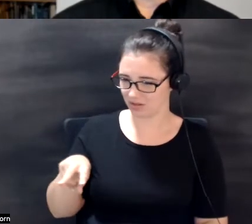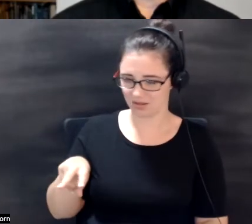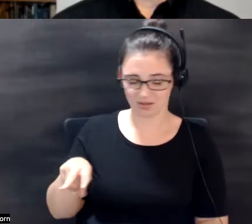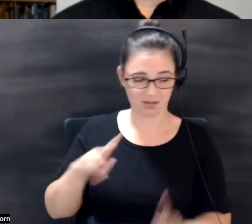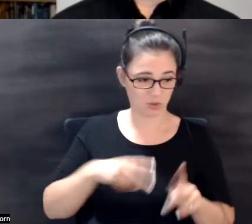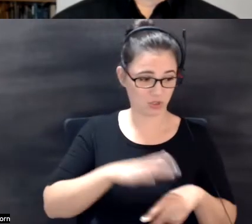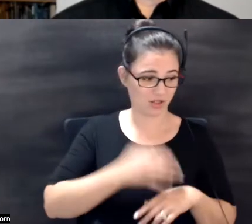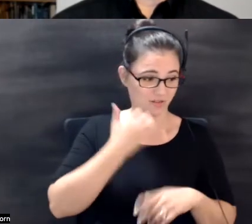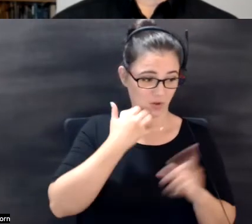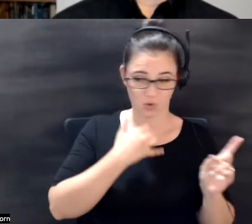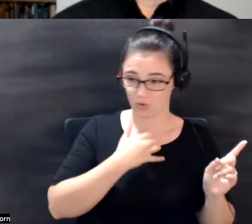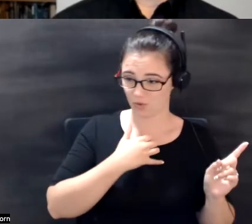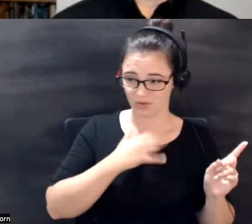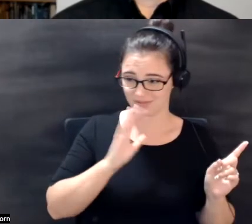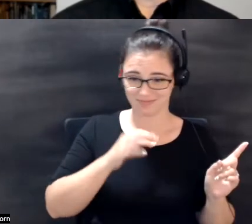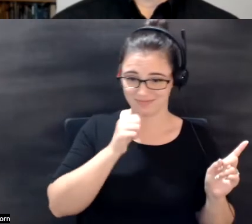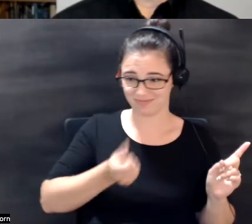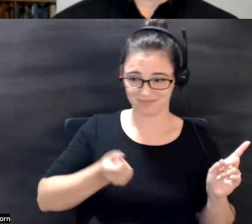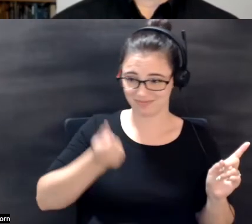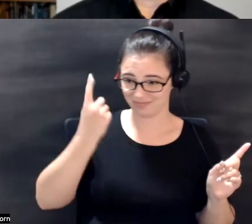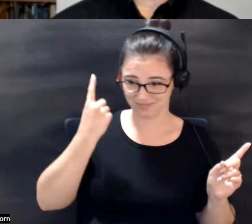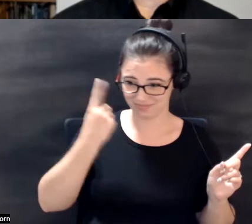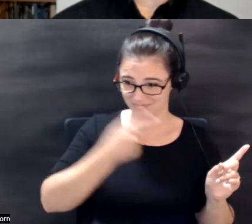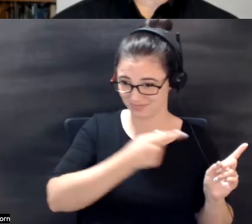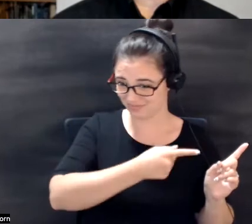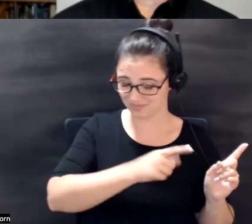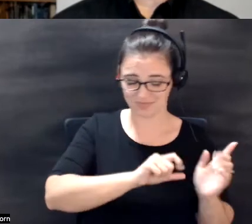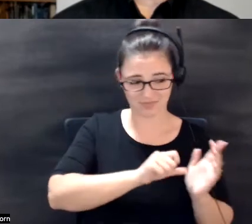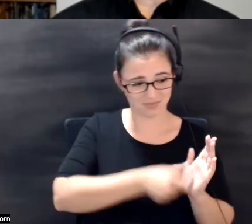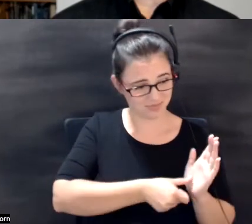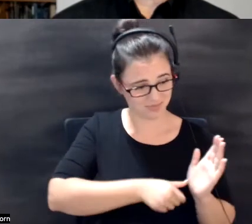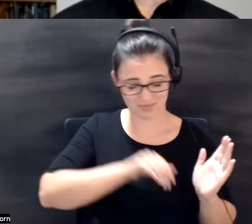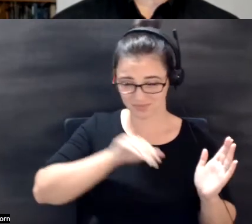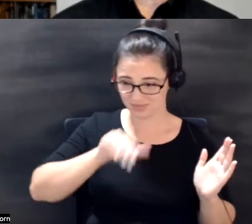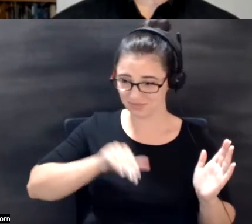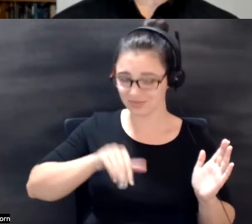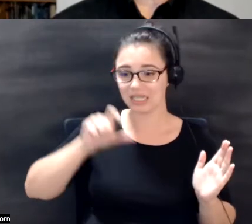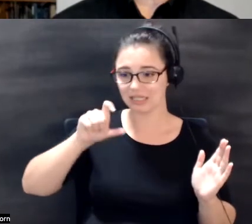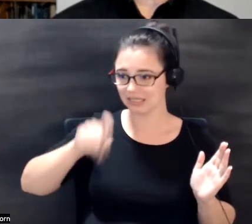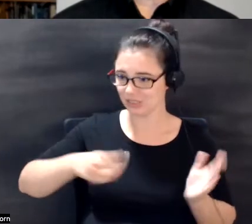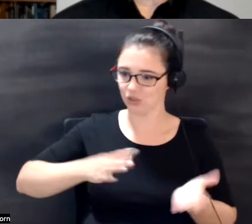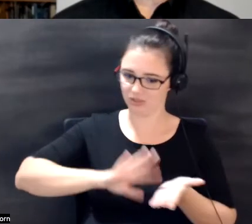doesn't seem to understand, and insists that he will need to be fingerprinted